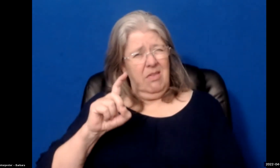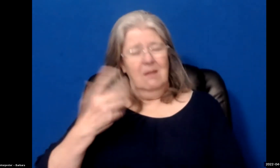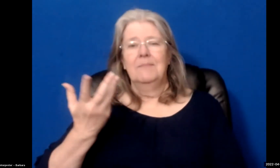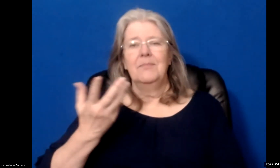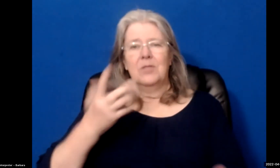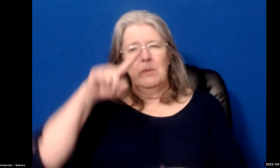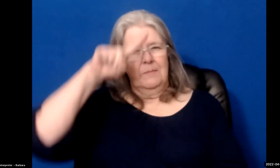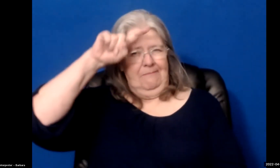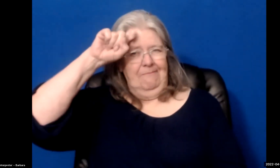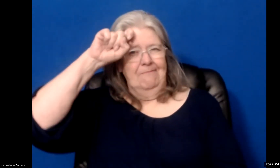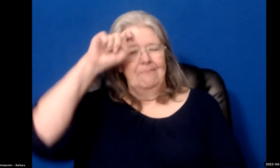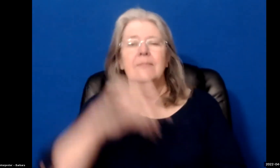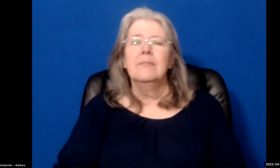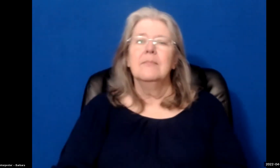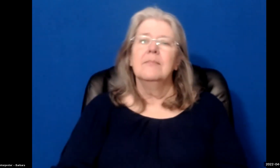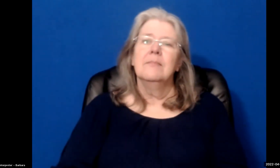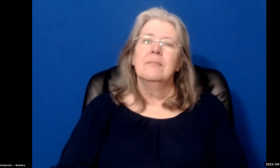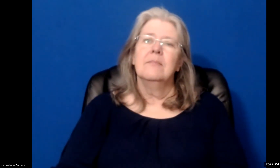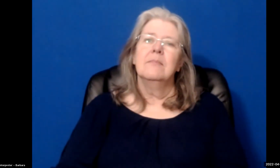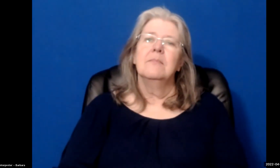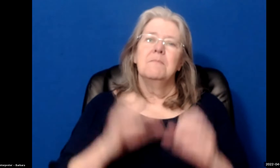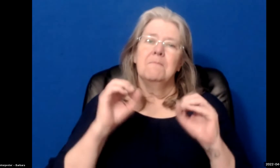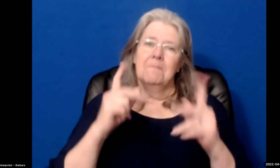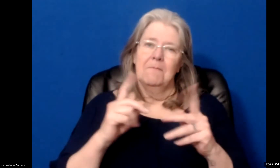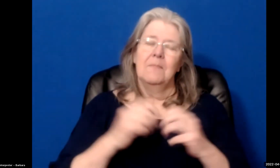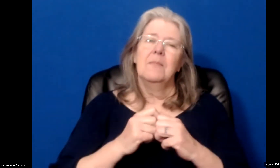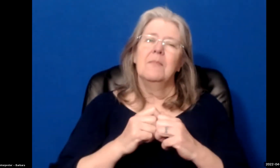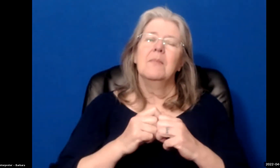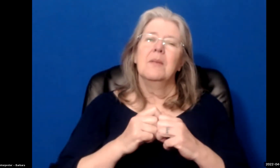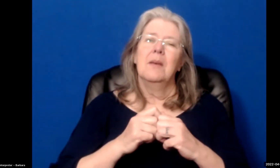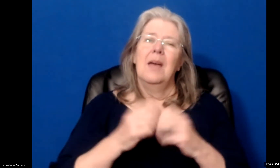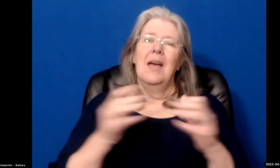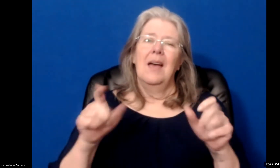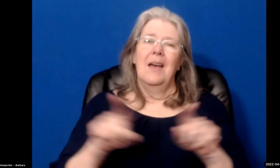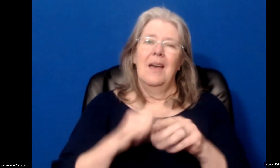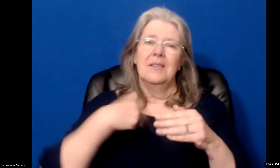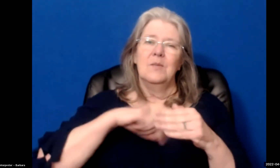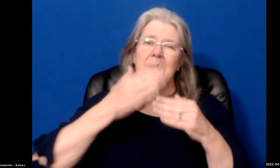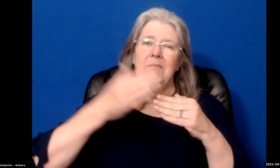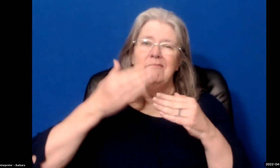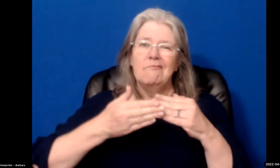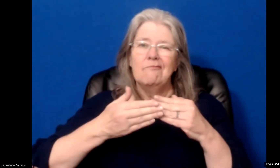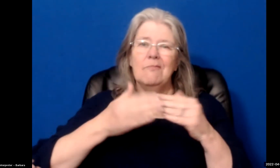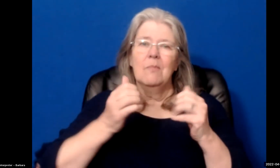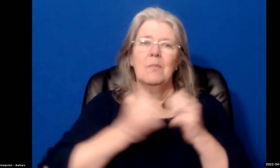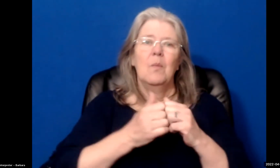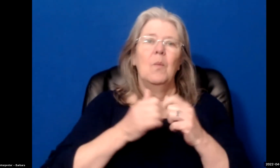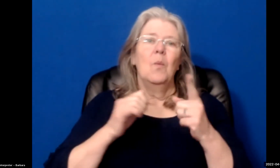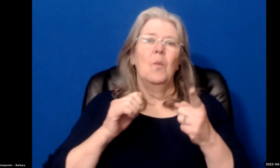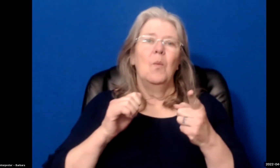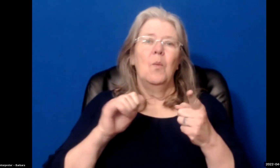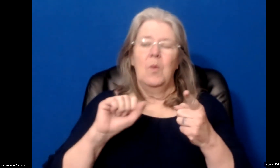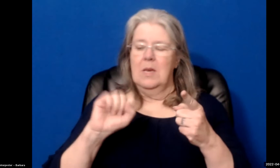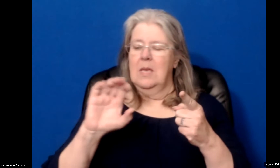As we wrap up our piece here, could you maybe talk about if you were to give some advice